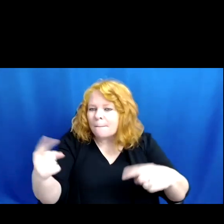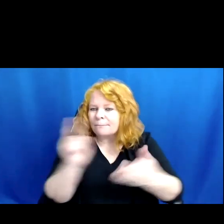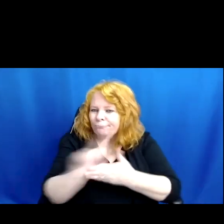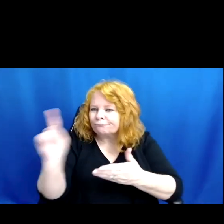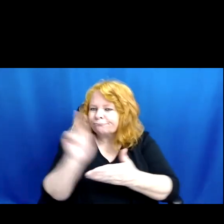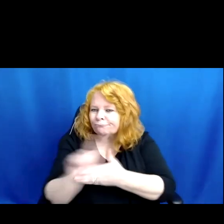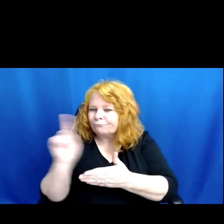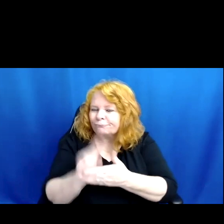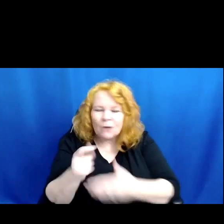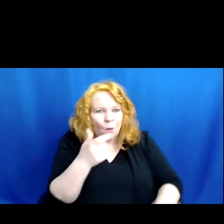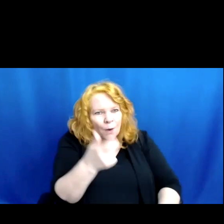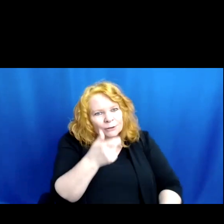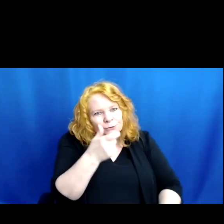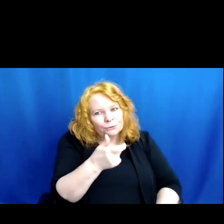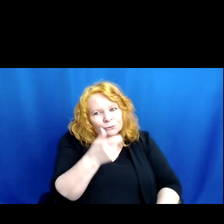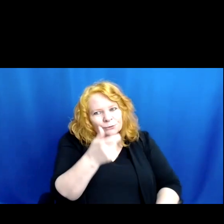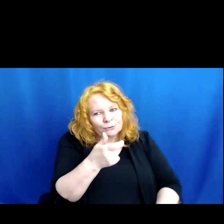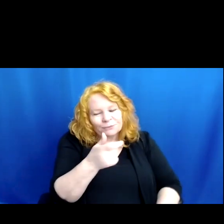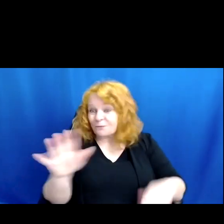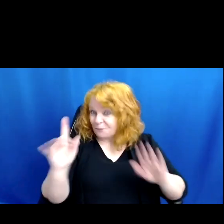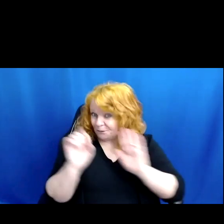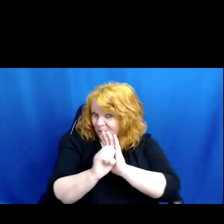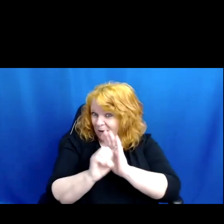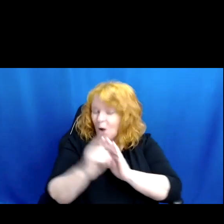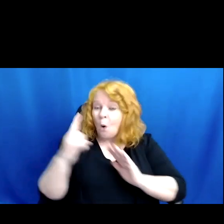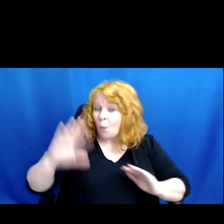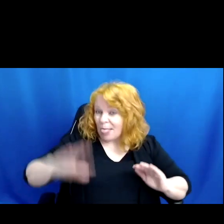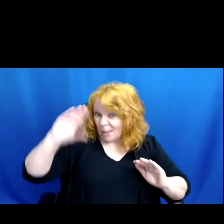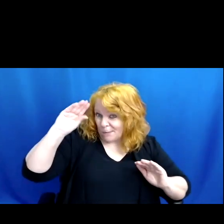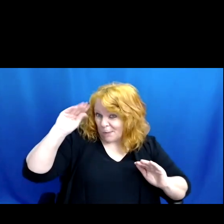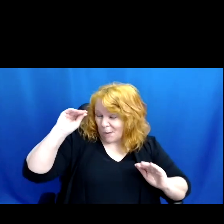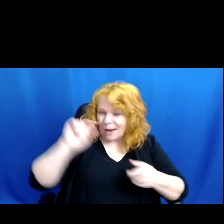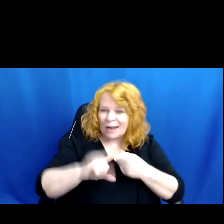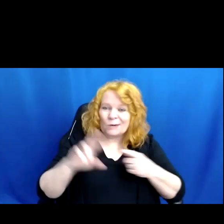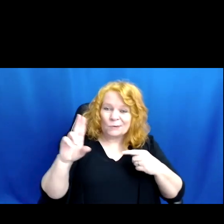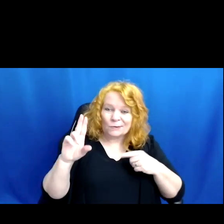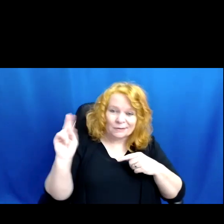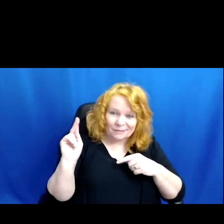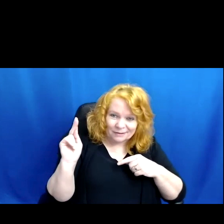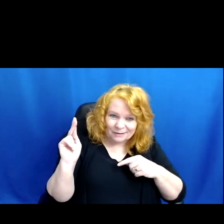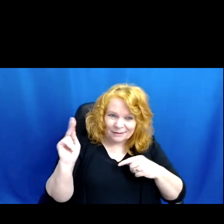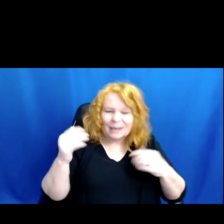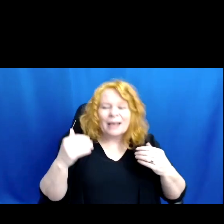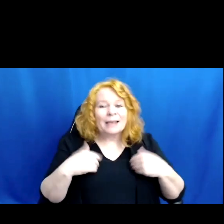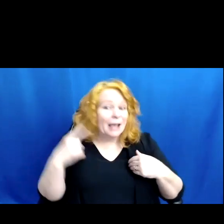There is a little boy in the United Kingdom. He has a hearing impairment and vision impairment.